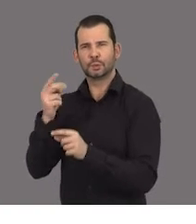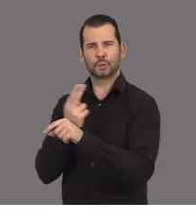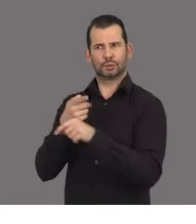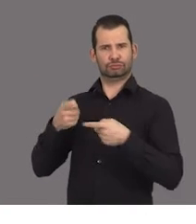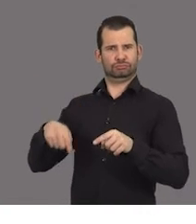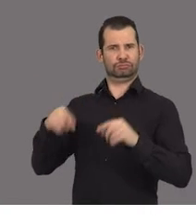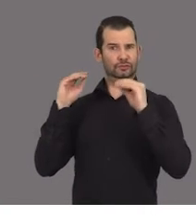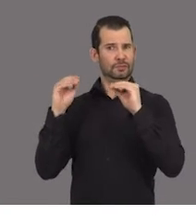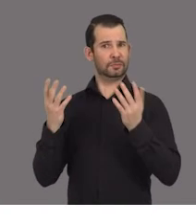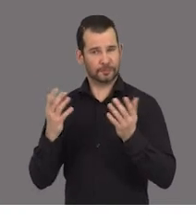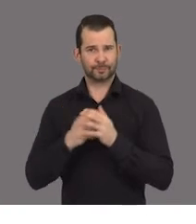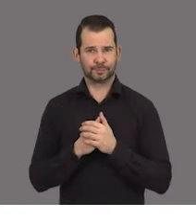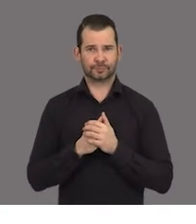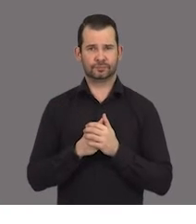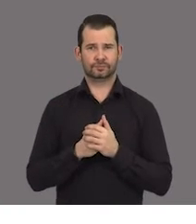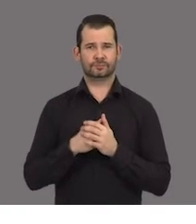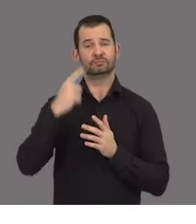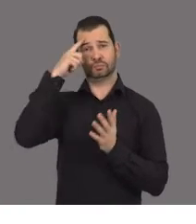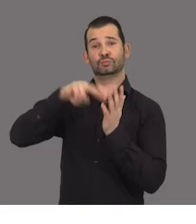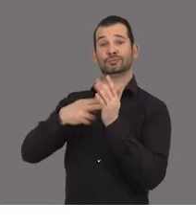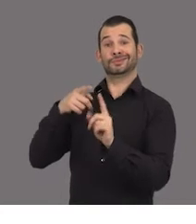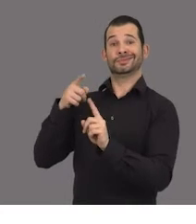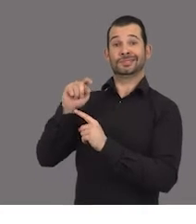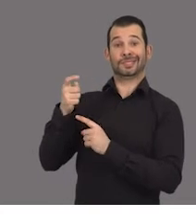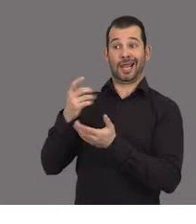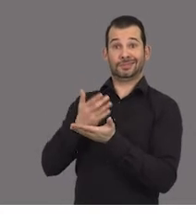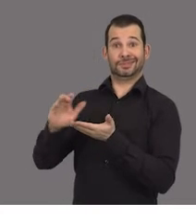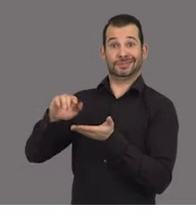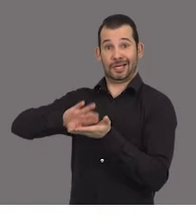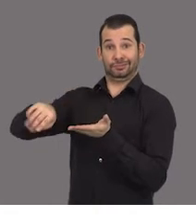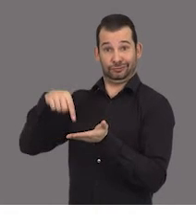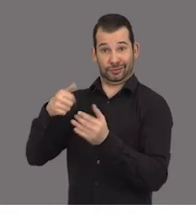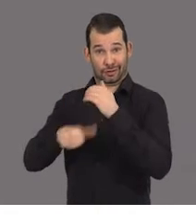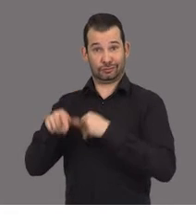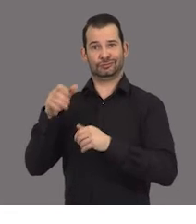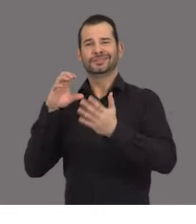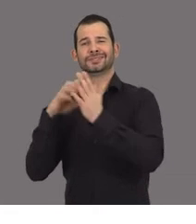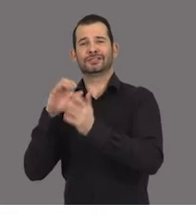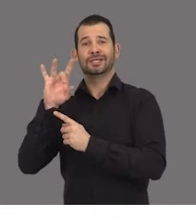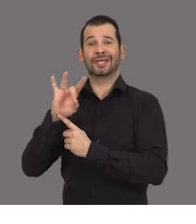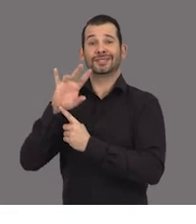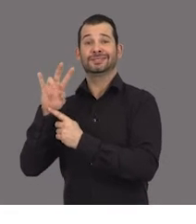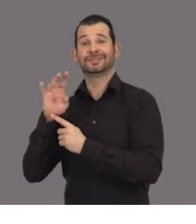For the purposes of the tax-exemption under section 87 of the Indian Act, the